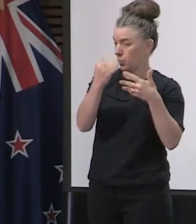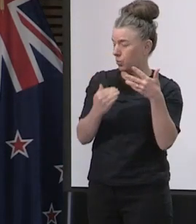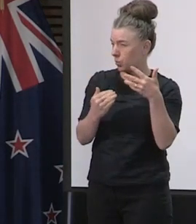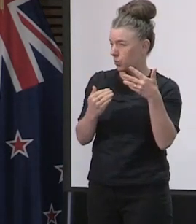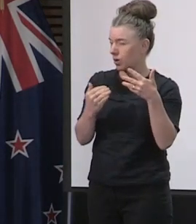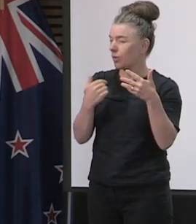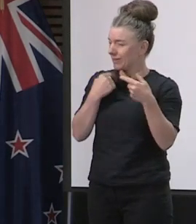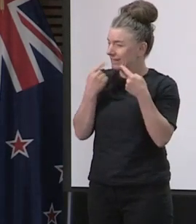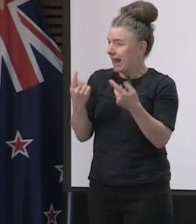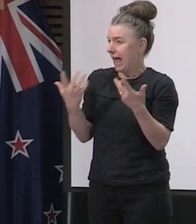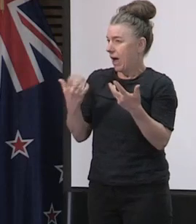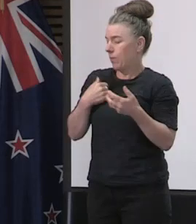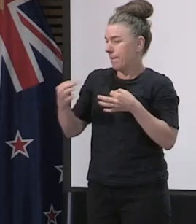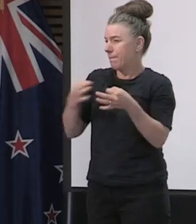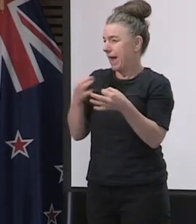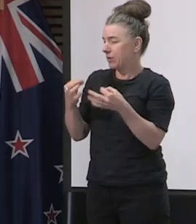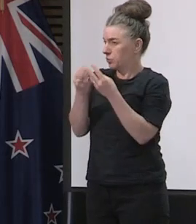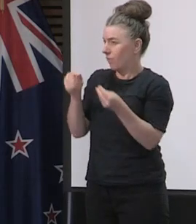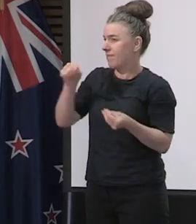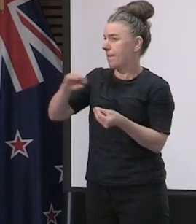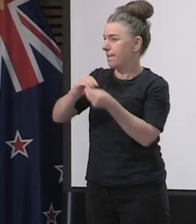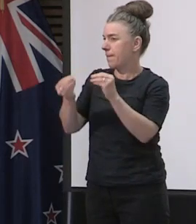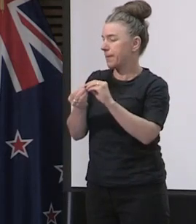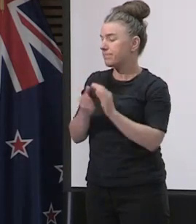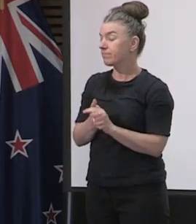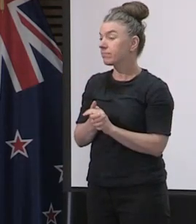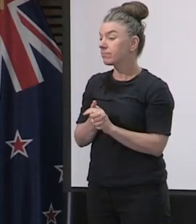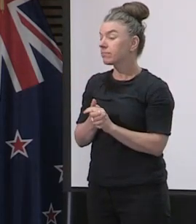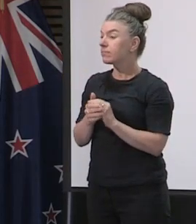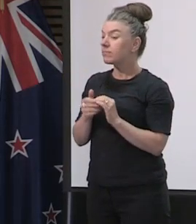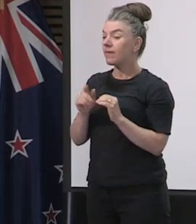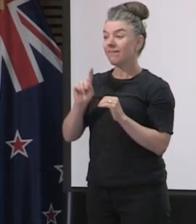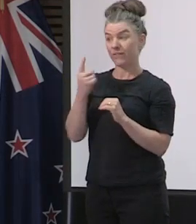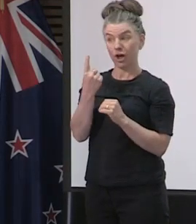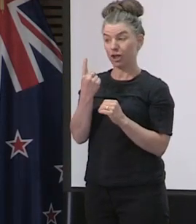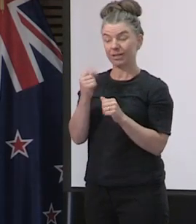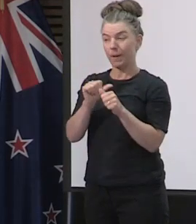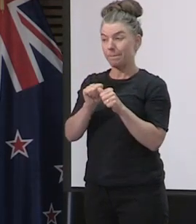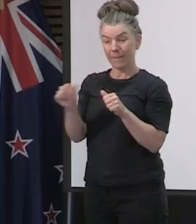economic response to the virus and signal how we intend to